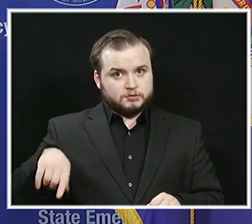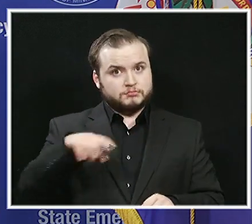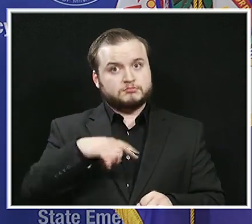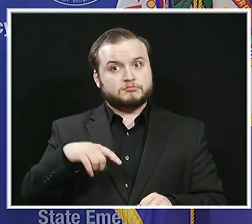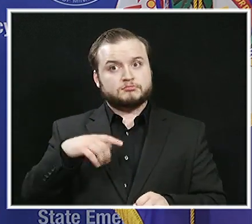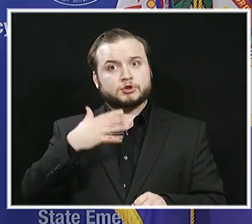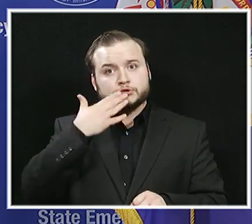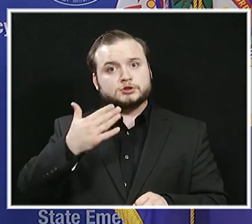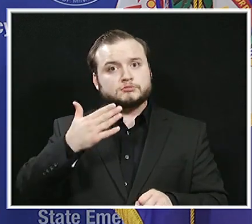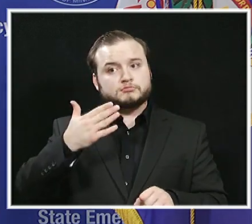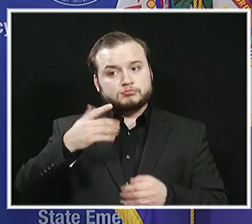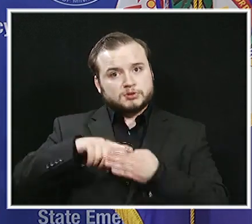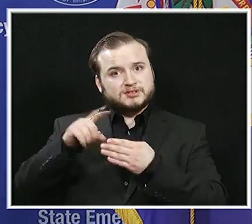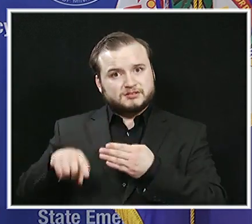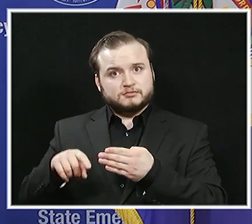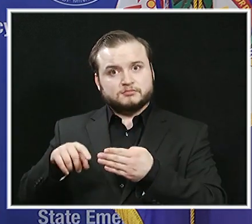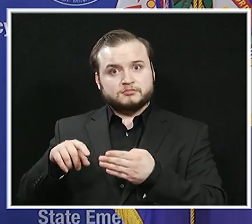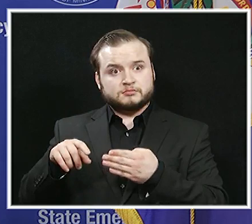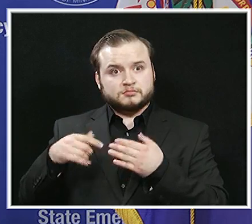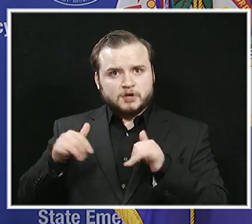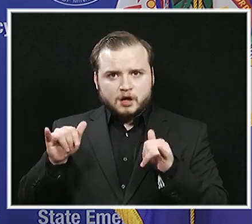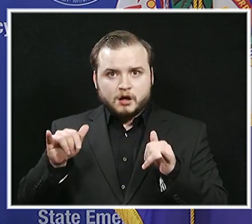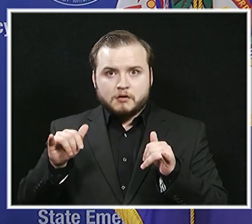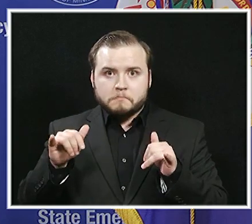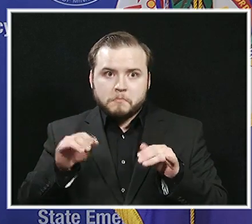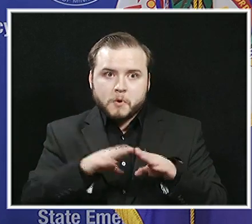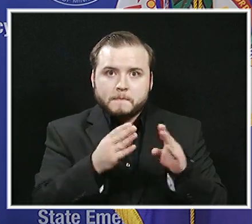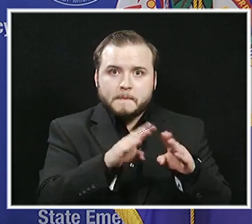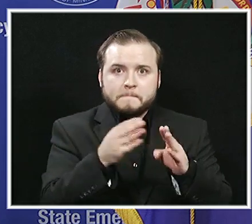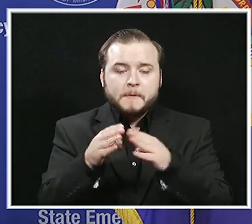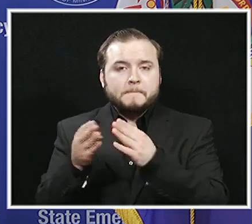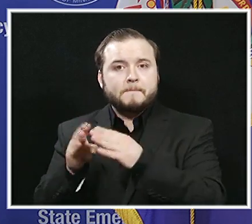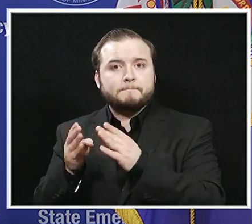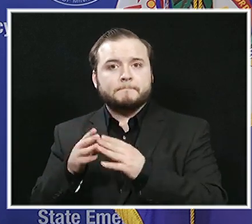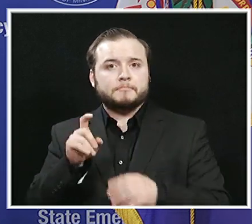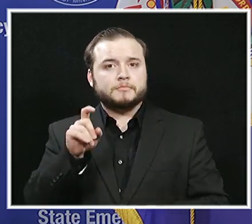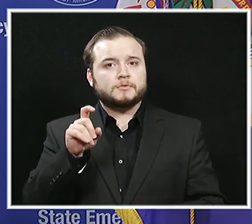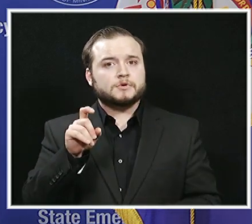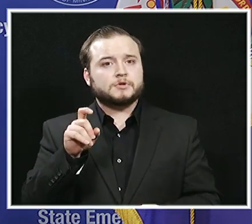in cases per 100,000 that we are getting results and